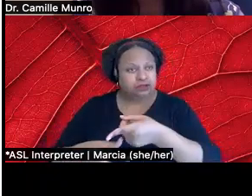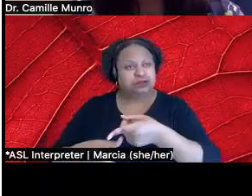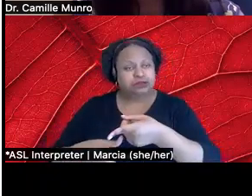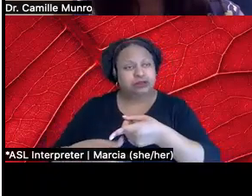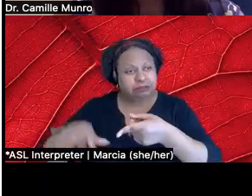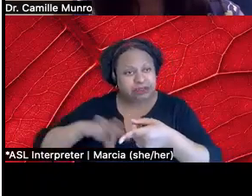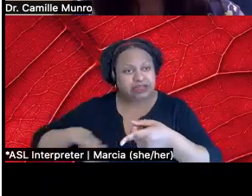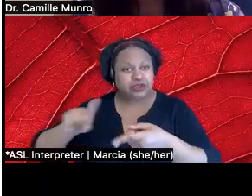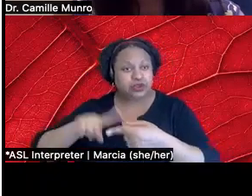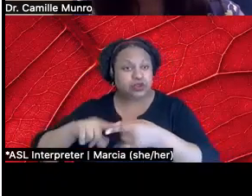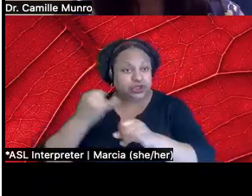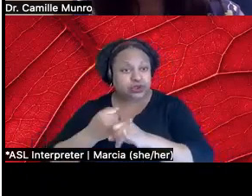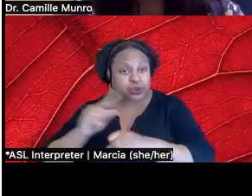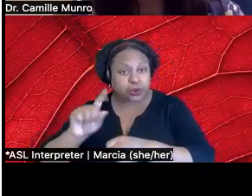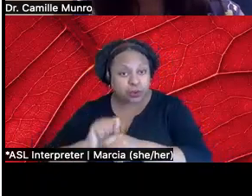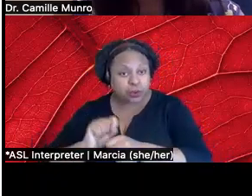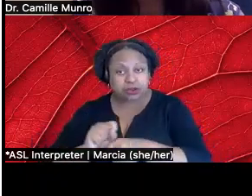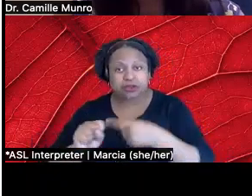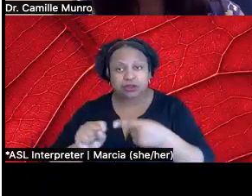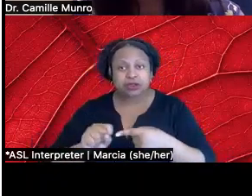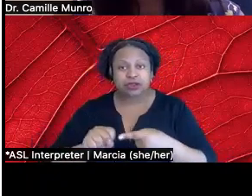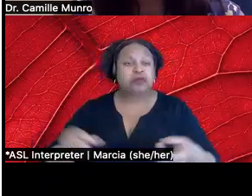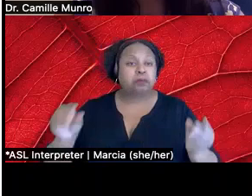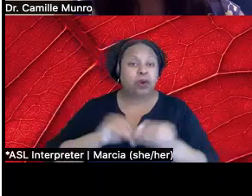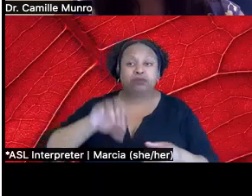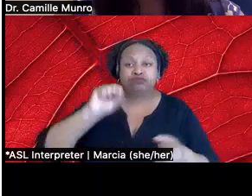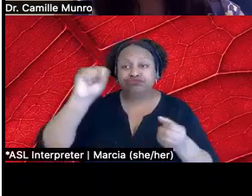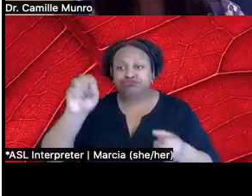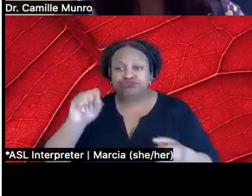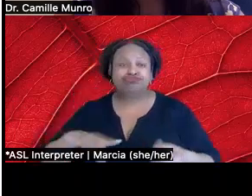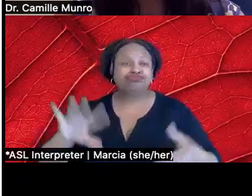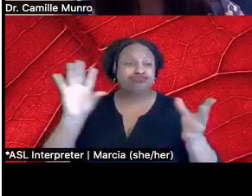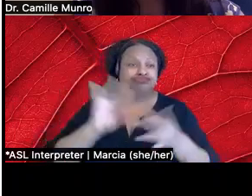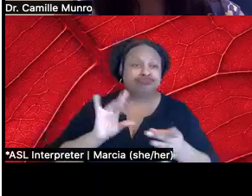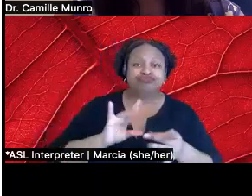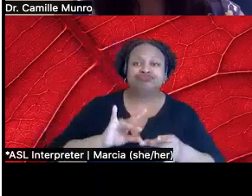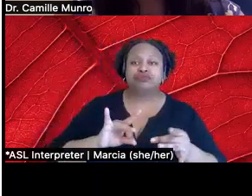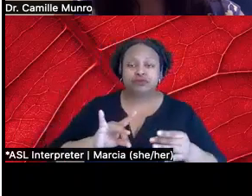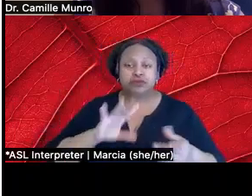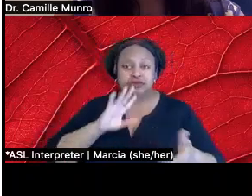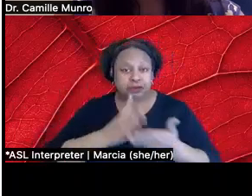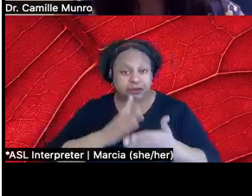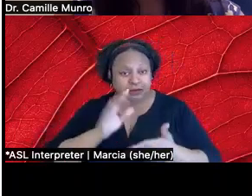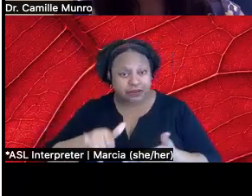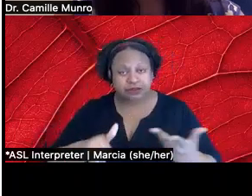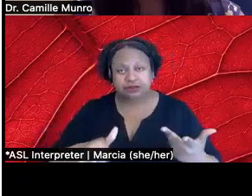I think the more we can do that, the better in a way to reduce stigma.